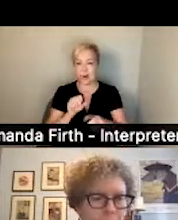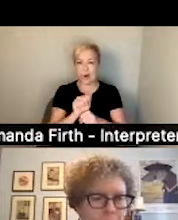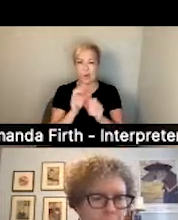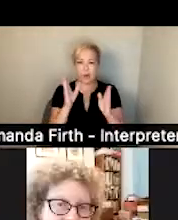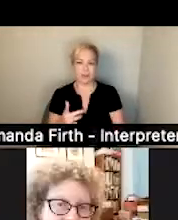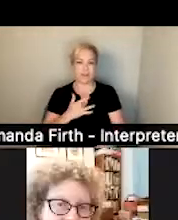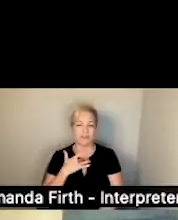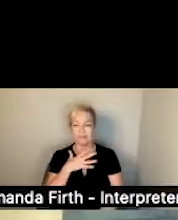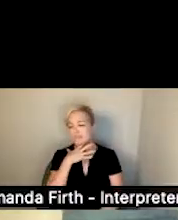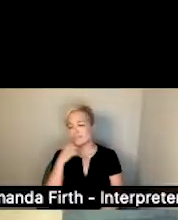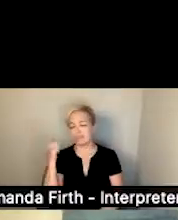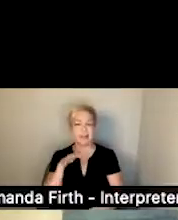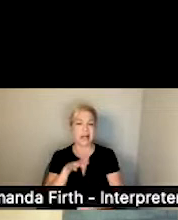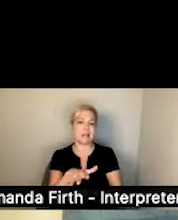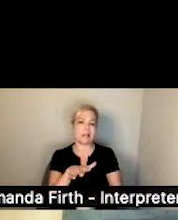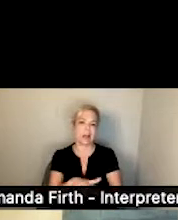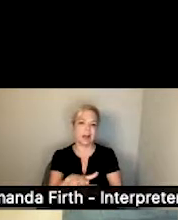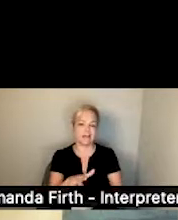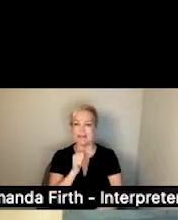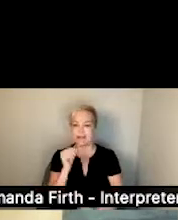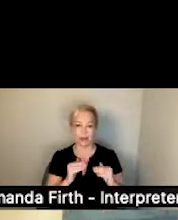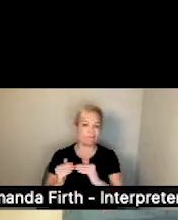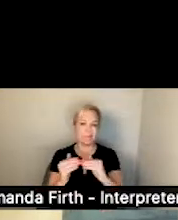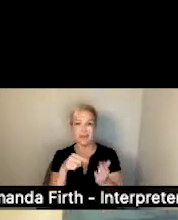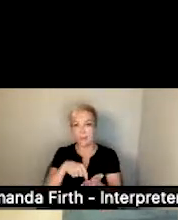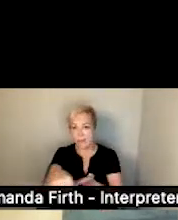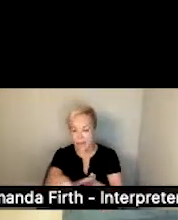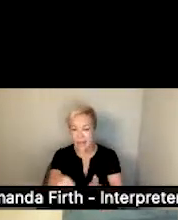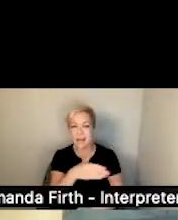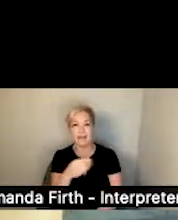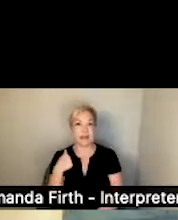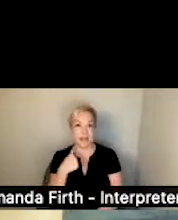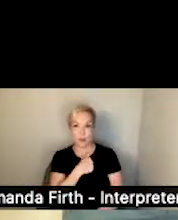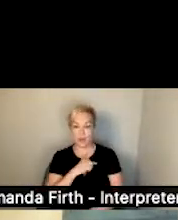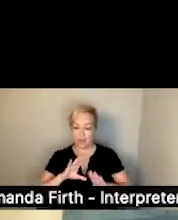numerous other issues, workers across the U.S. have unionized at institutions including the